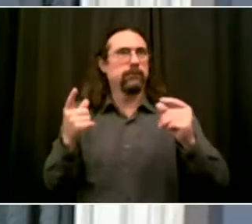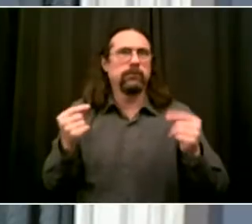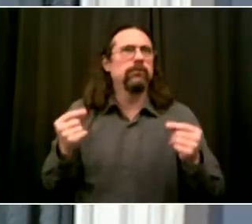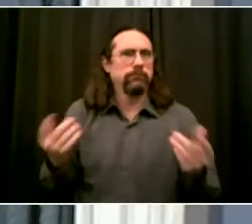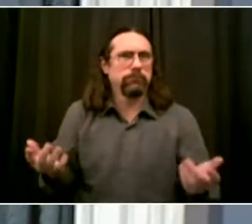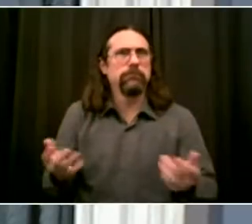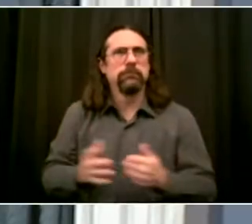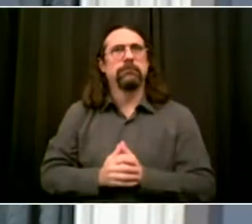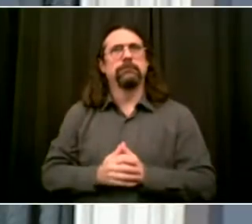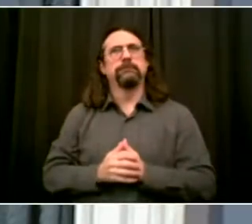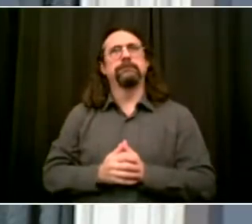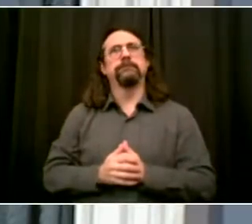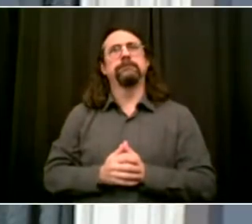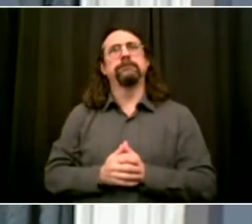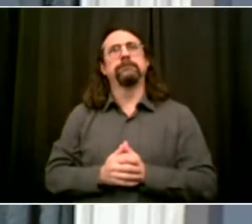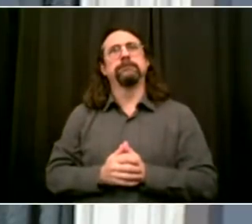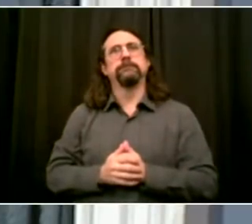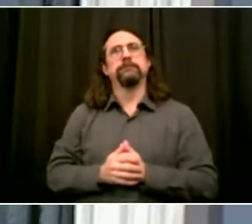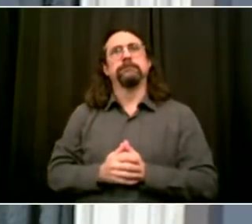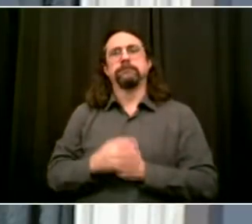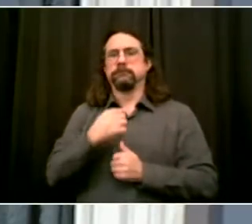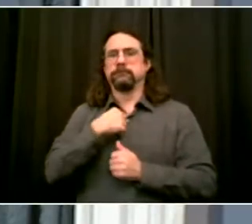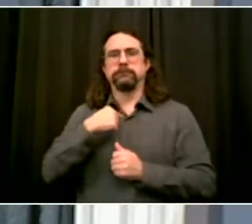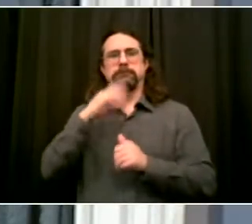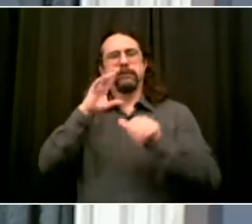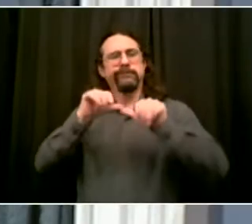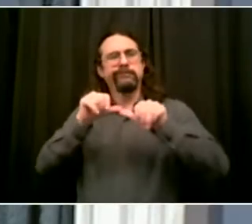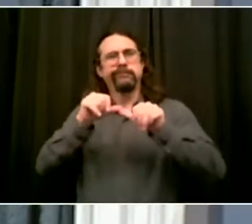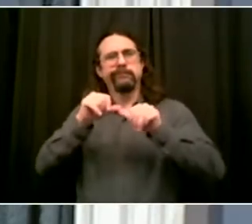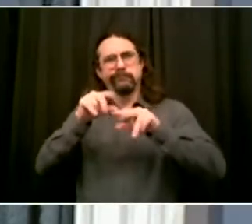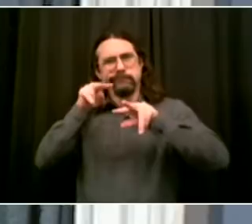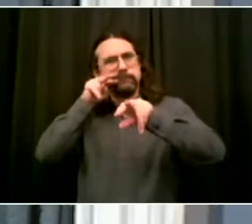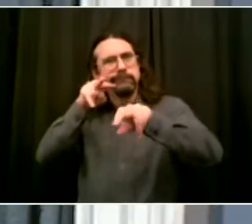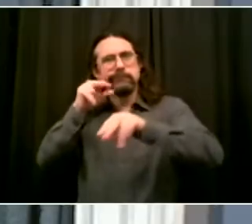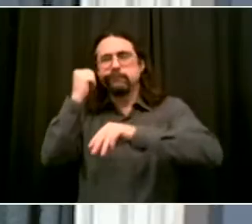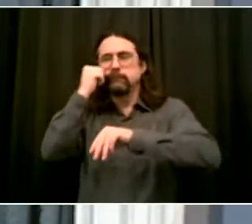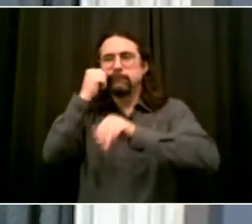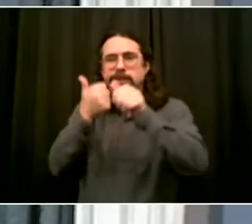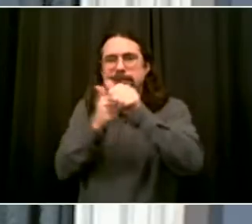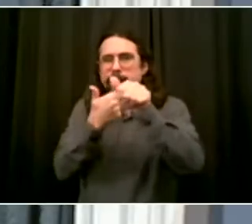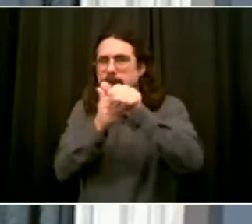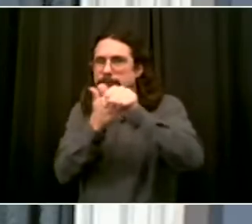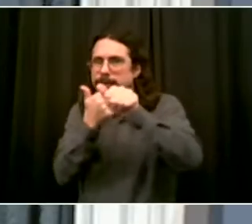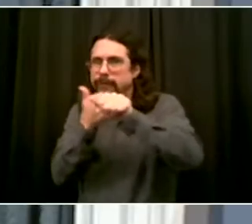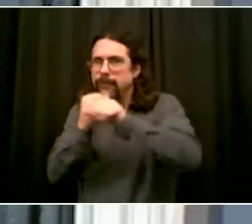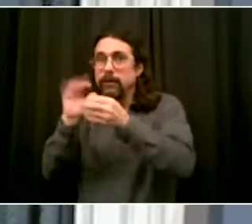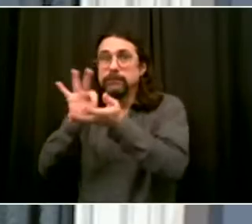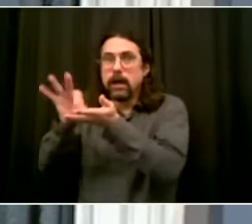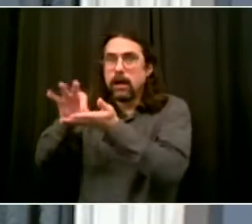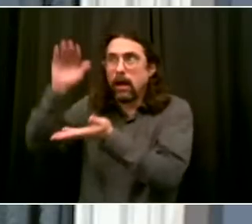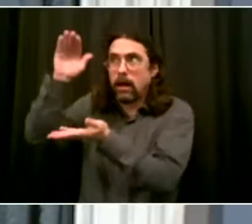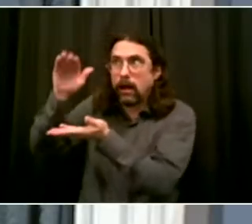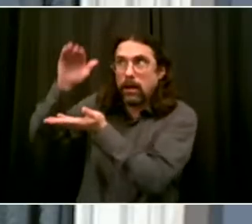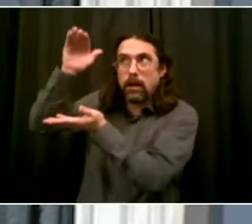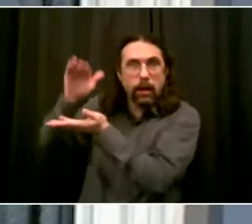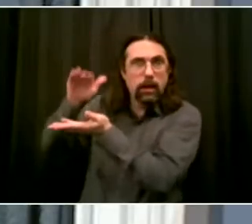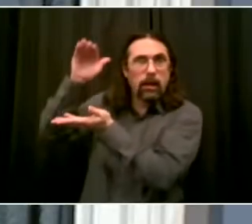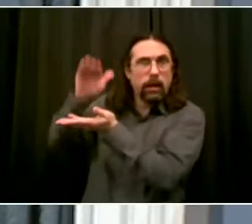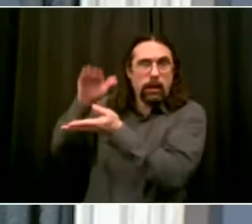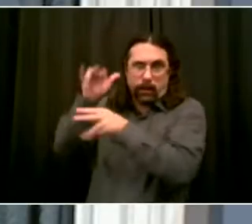BE MONITORING AND REAL-TIME, EXACTLY HOW DOSES ARE BEING DISTRIBUTUTD EAAS WELL AS THE